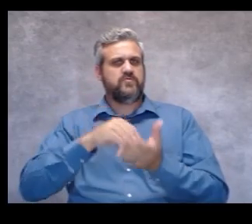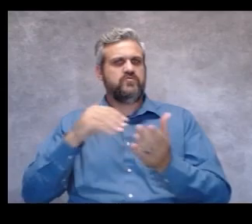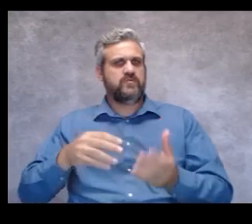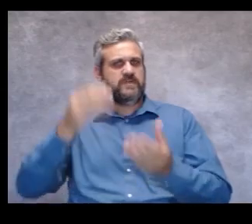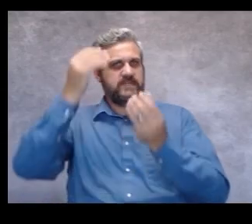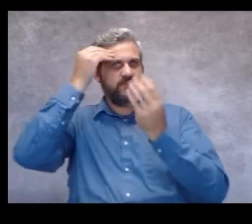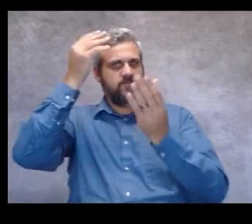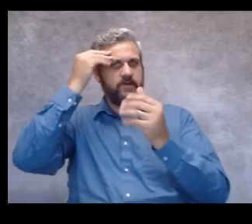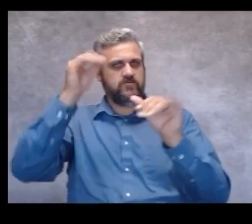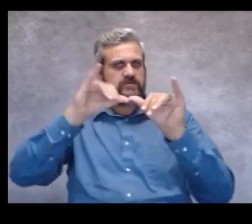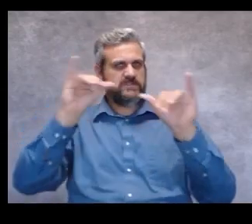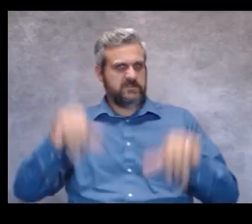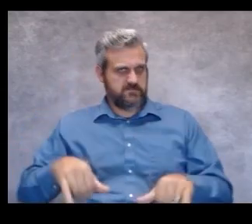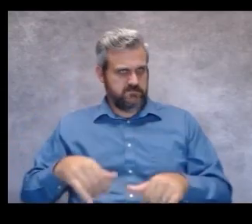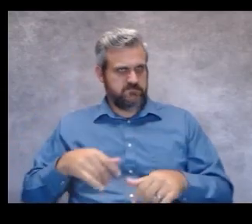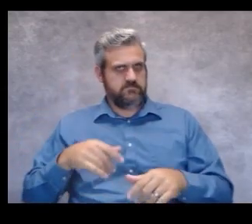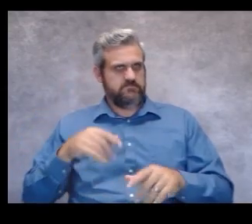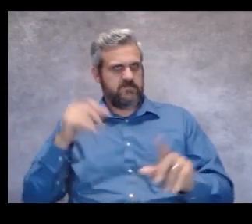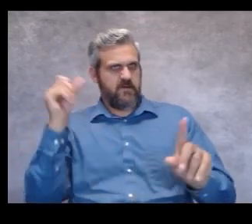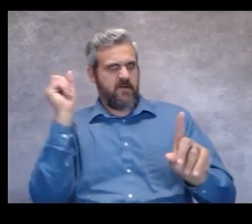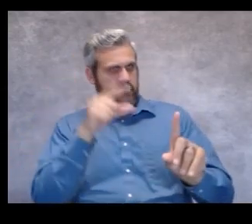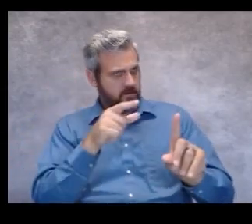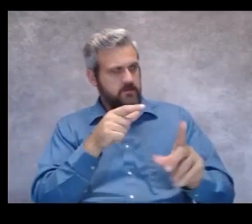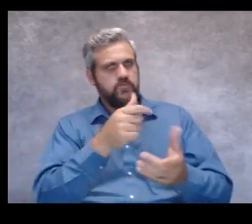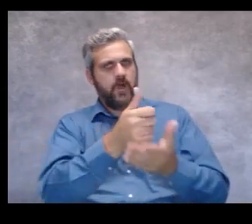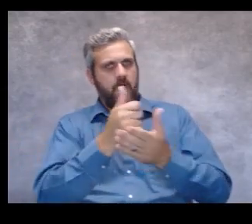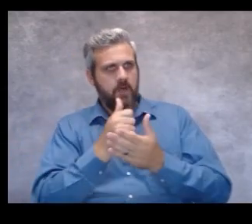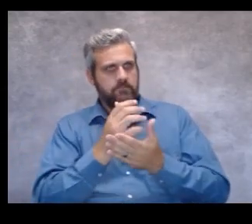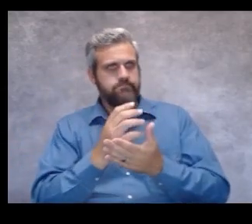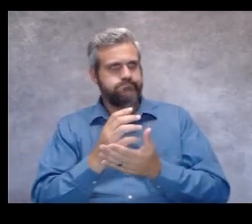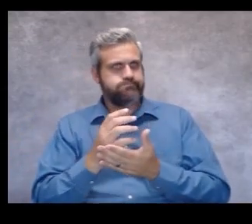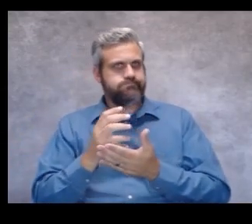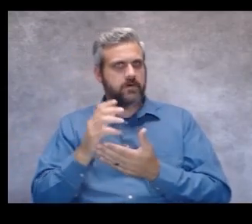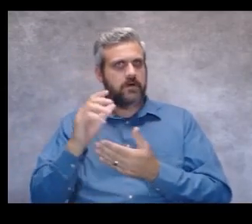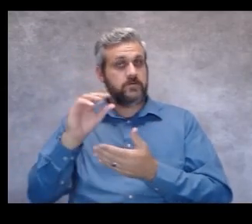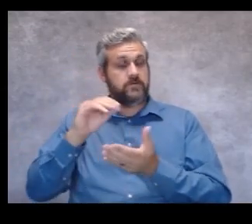Information System to assist you with collecting emails from parents of gifted